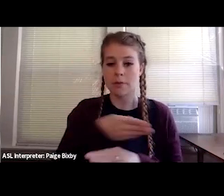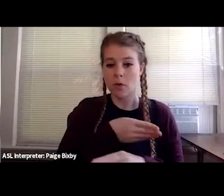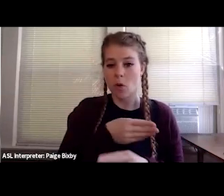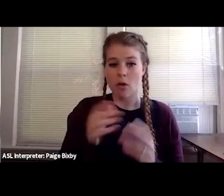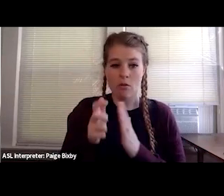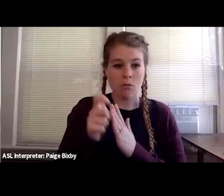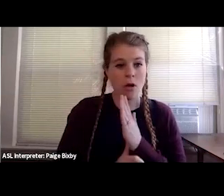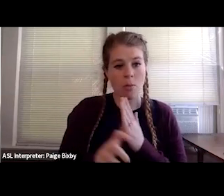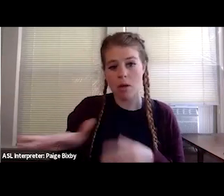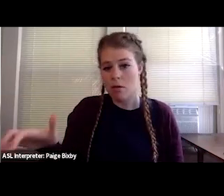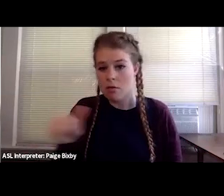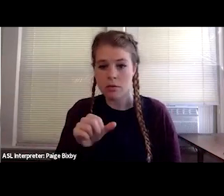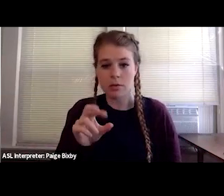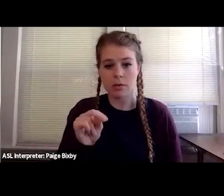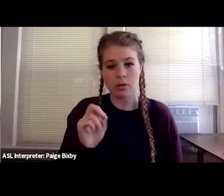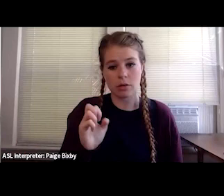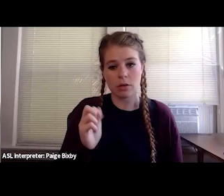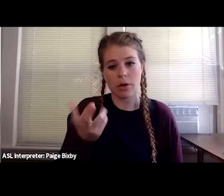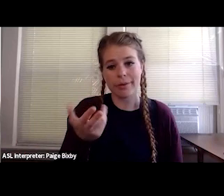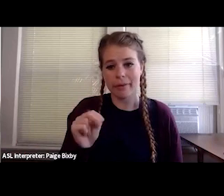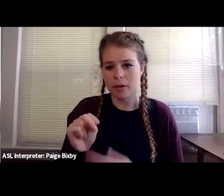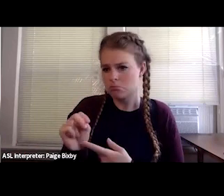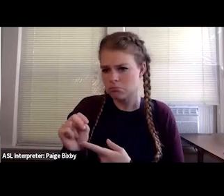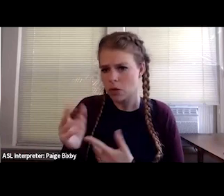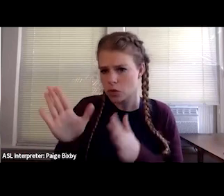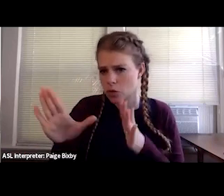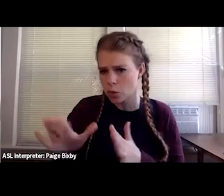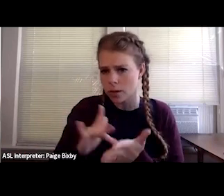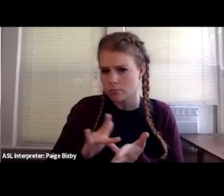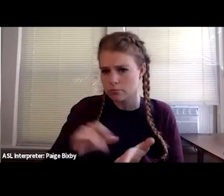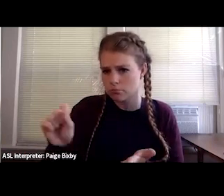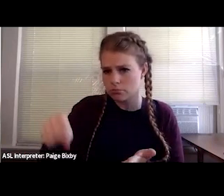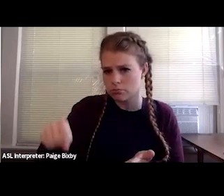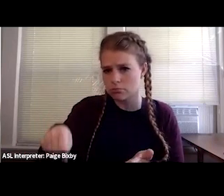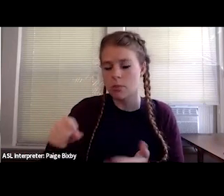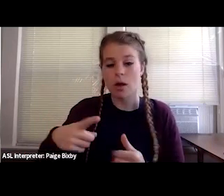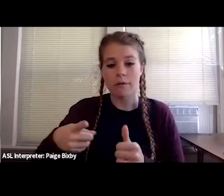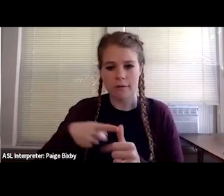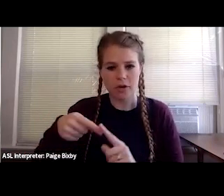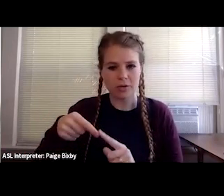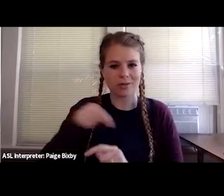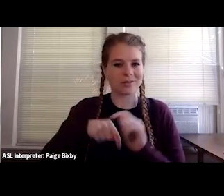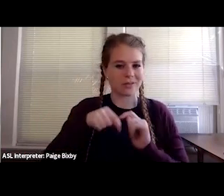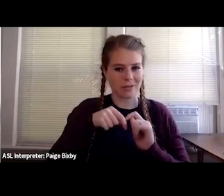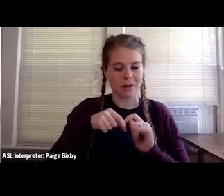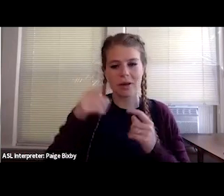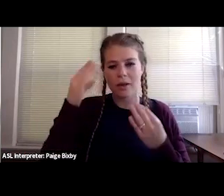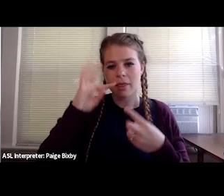which is a wonderful medication, you know, I want people to think about the ABCs,